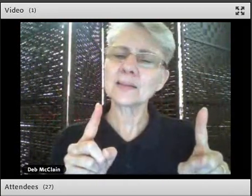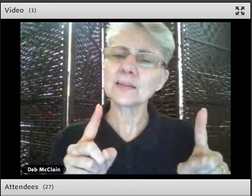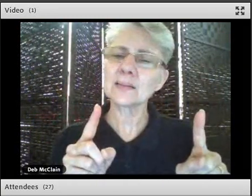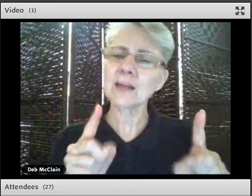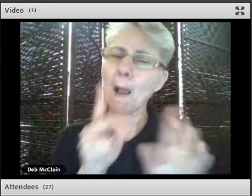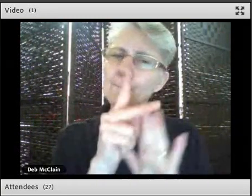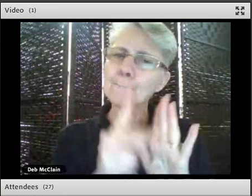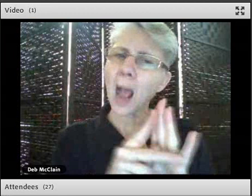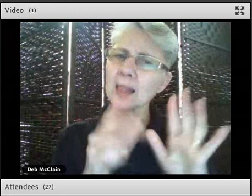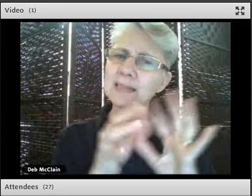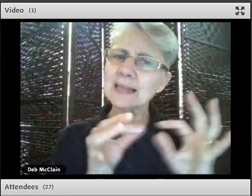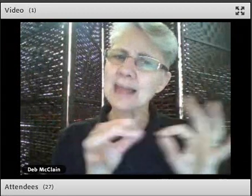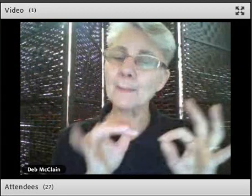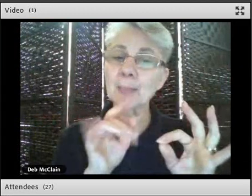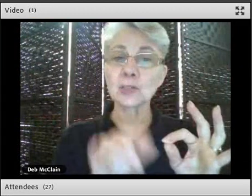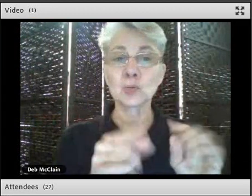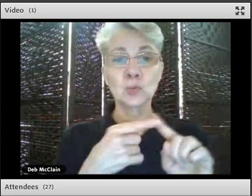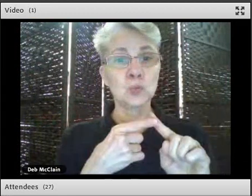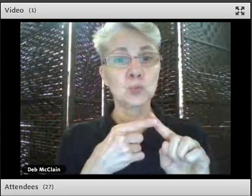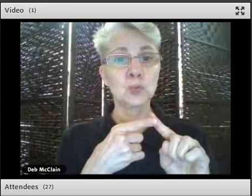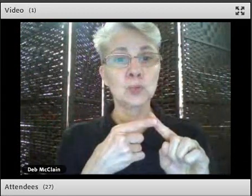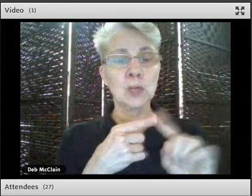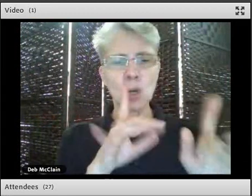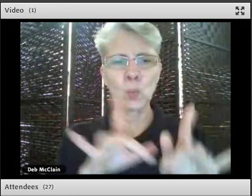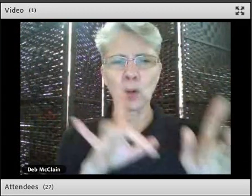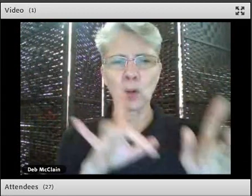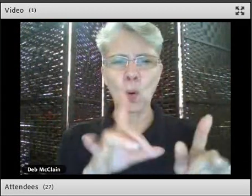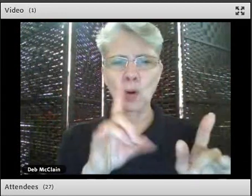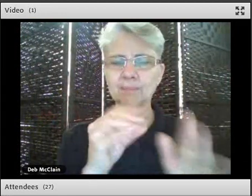in imperial units, so 4 3/4 inches.